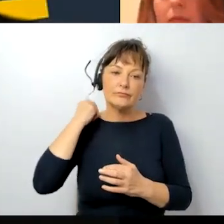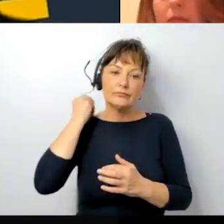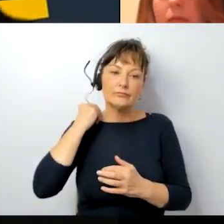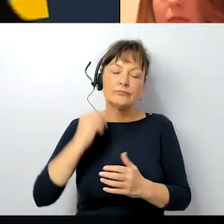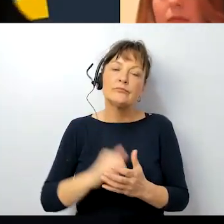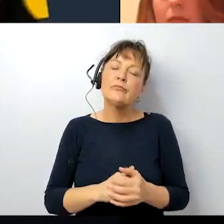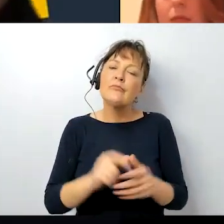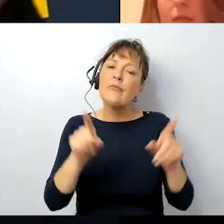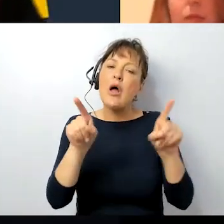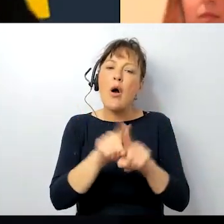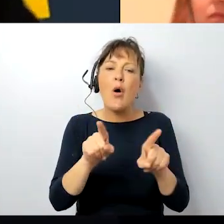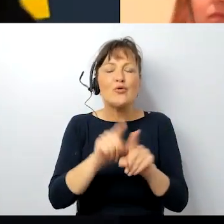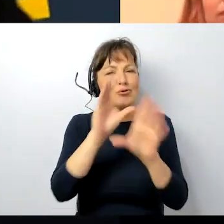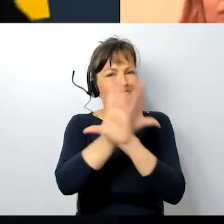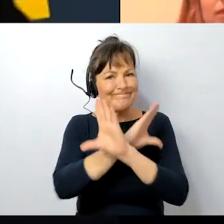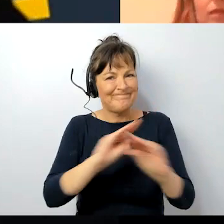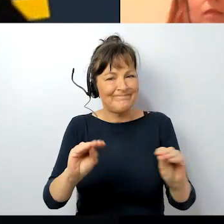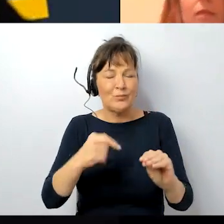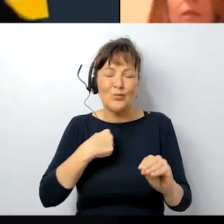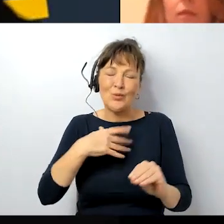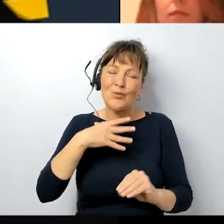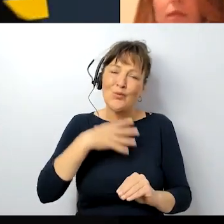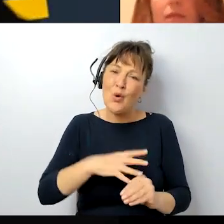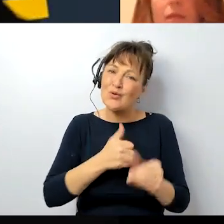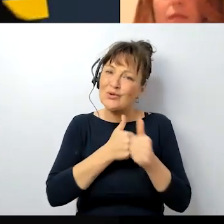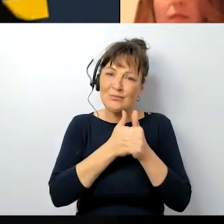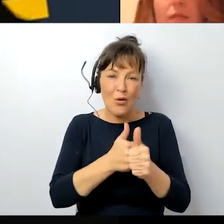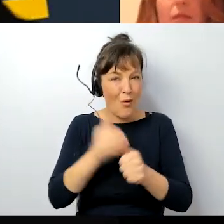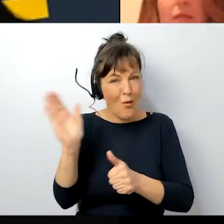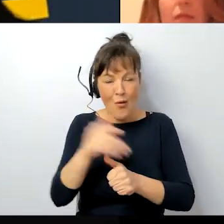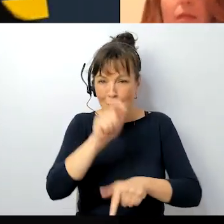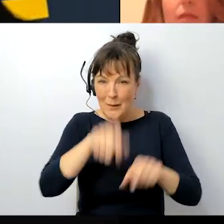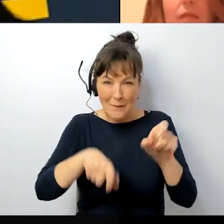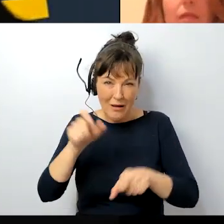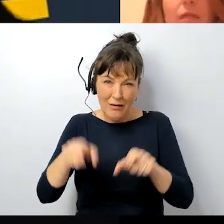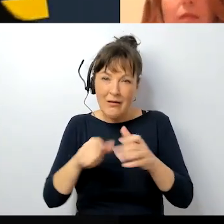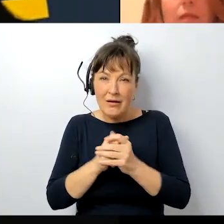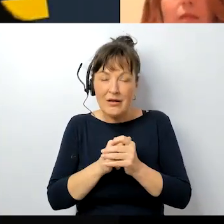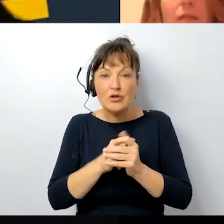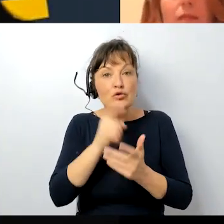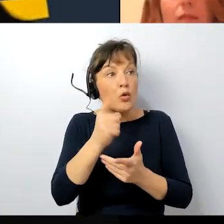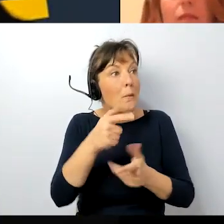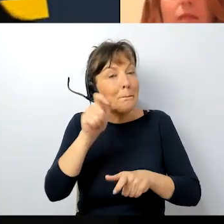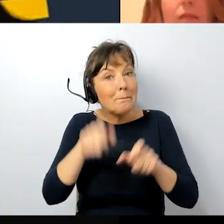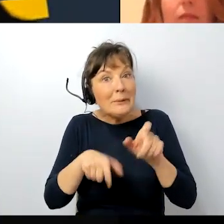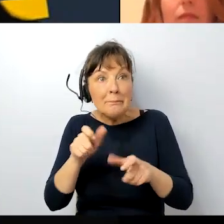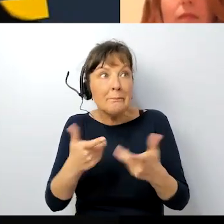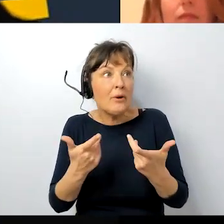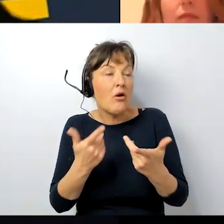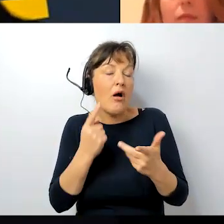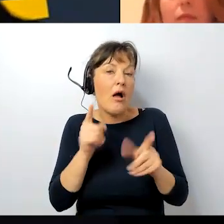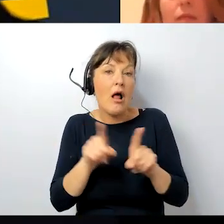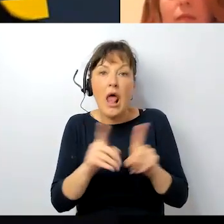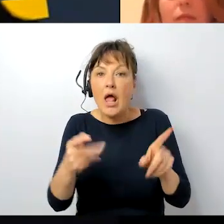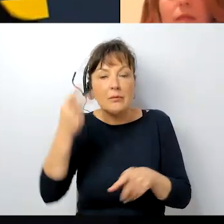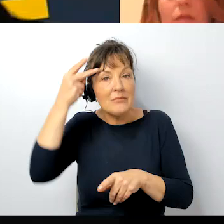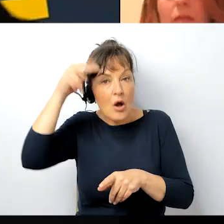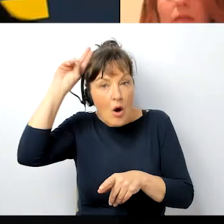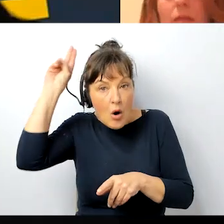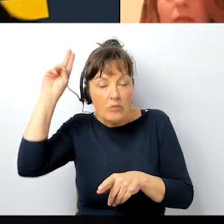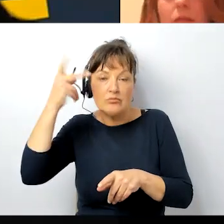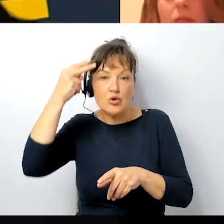having said that Claire, you know we've got a real desire to also support everybody so we